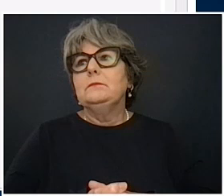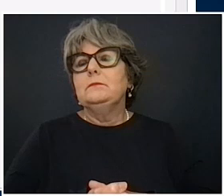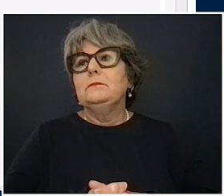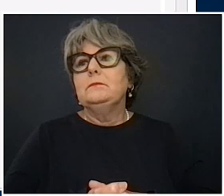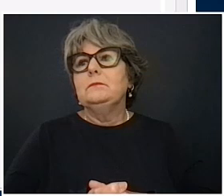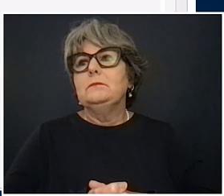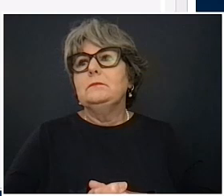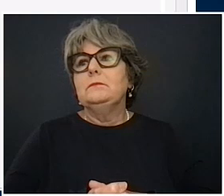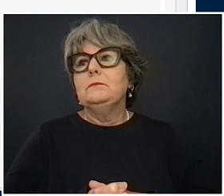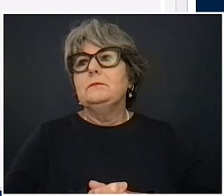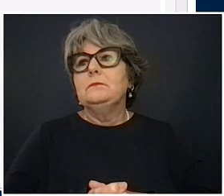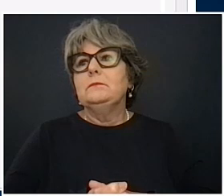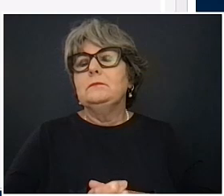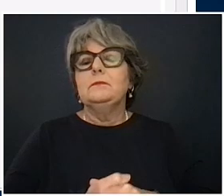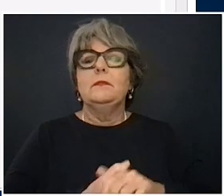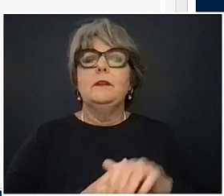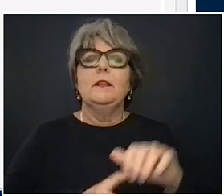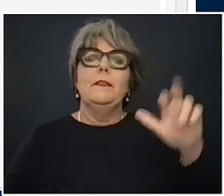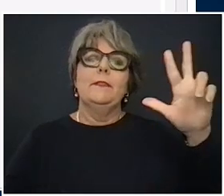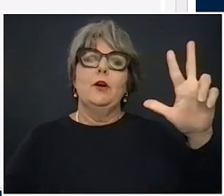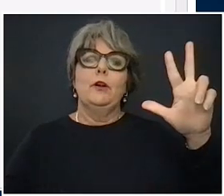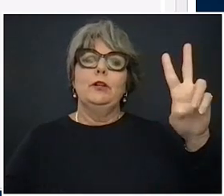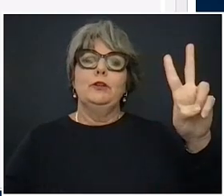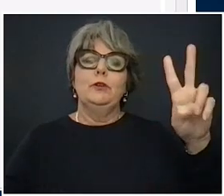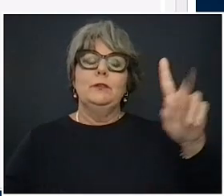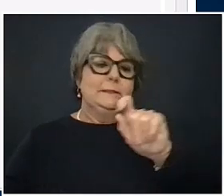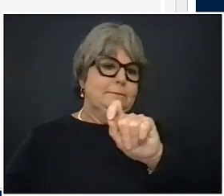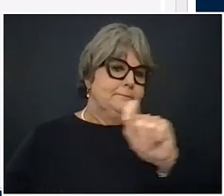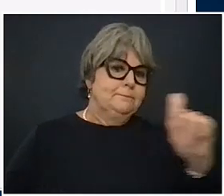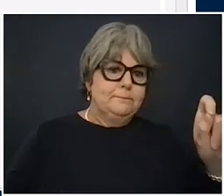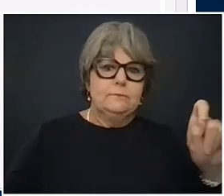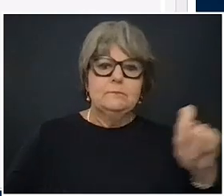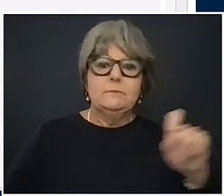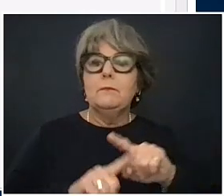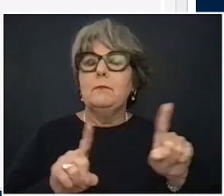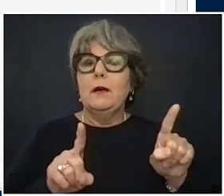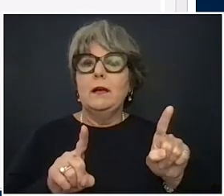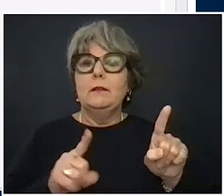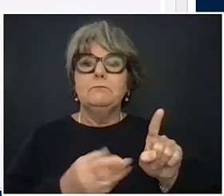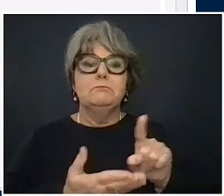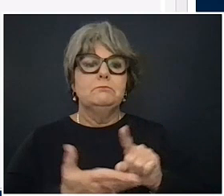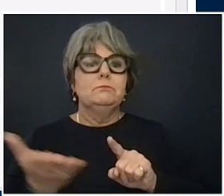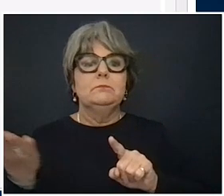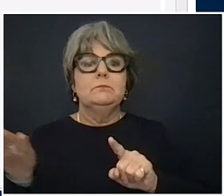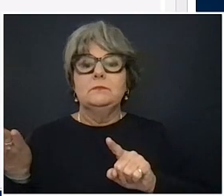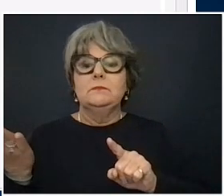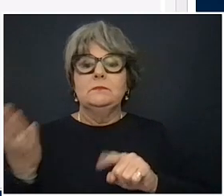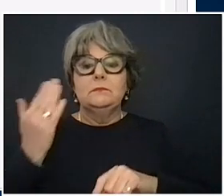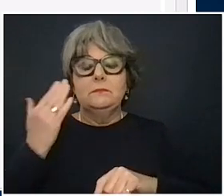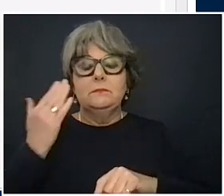32. But if anyone has any comments or